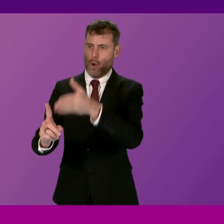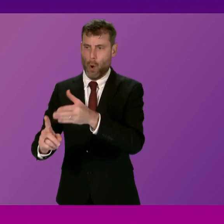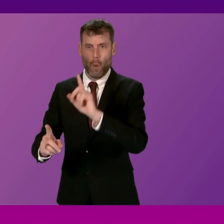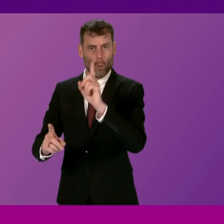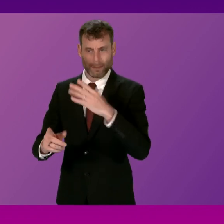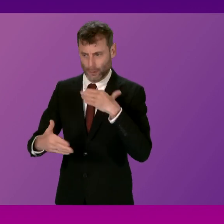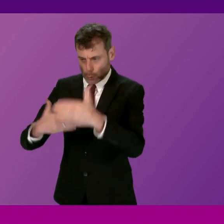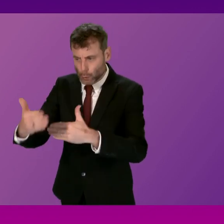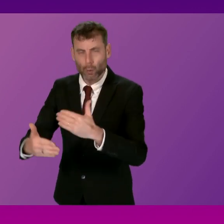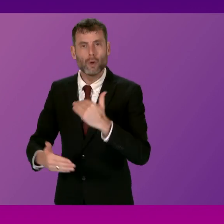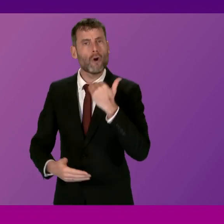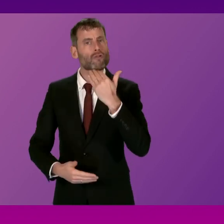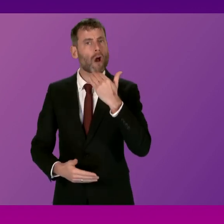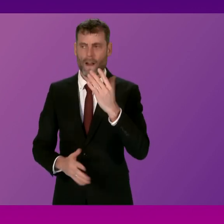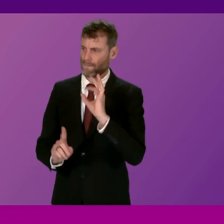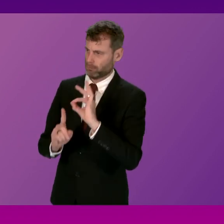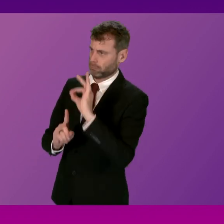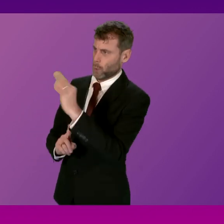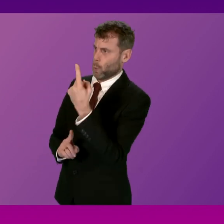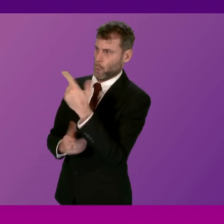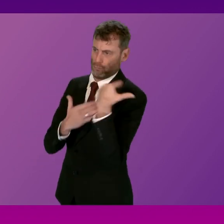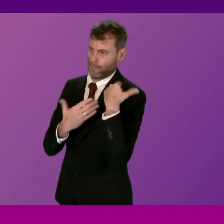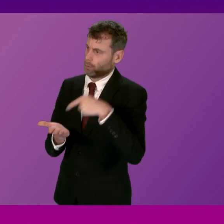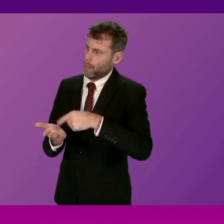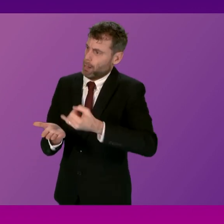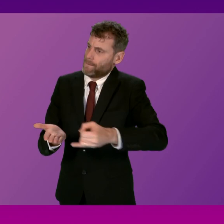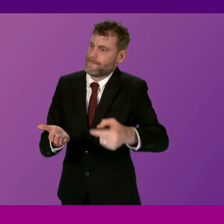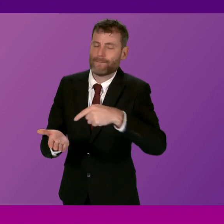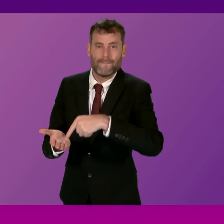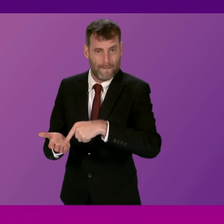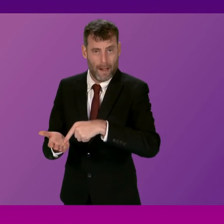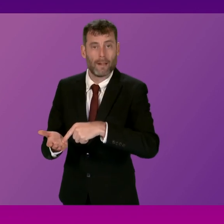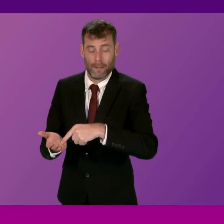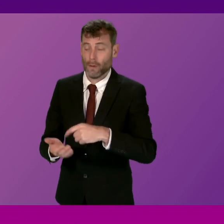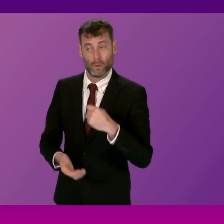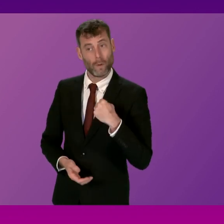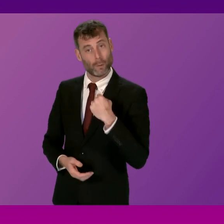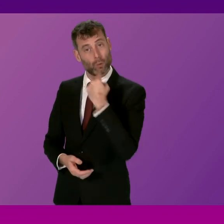and a genuine gap in disability competence politically and in your Government, has resulted